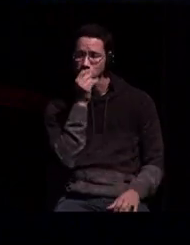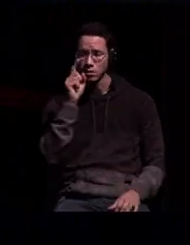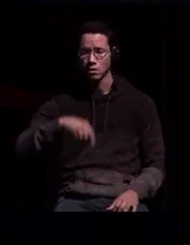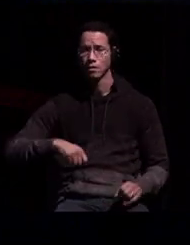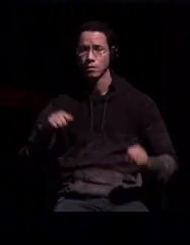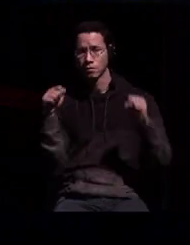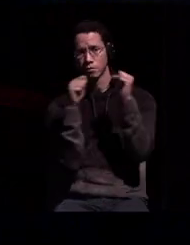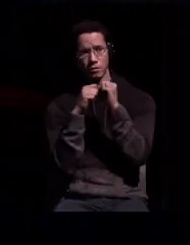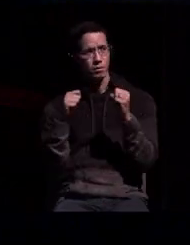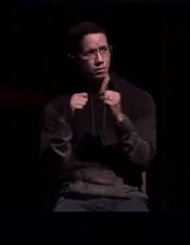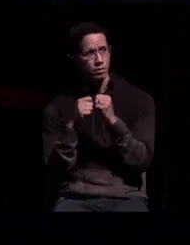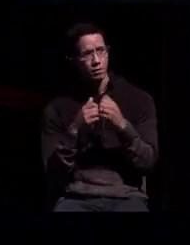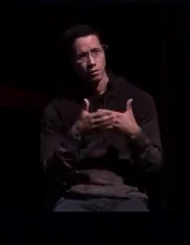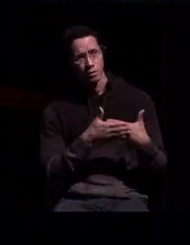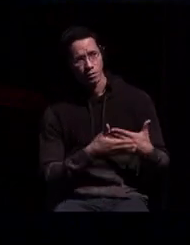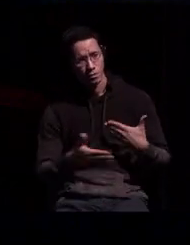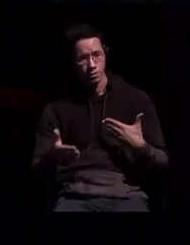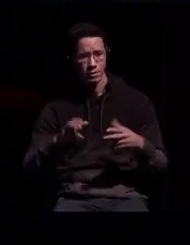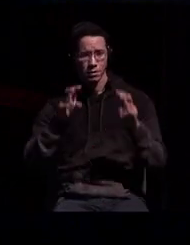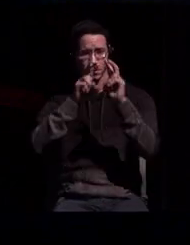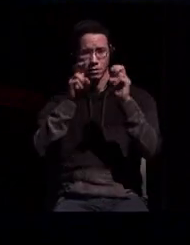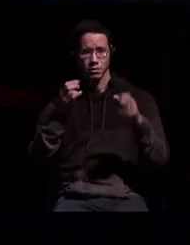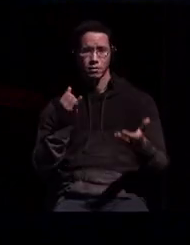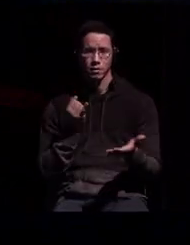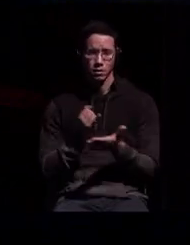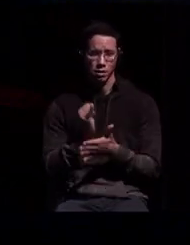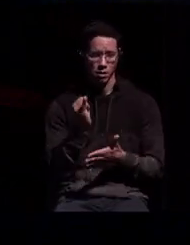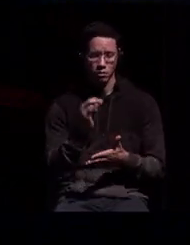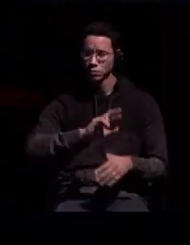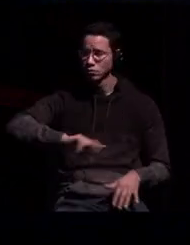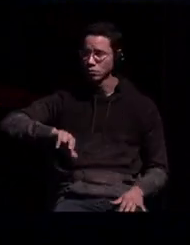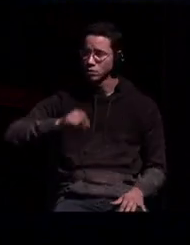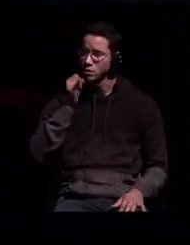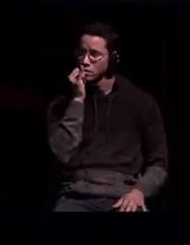not as a way to narrow